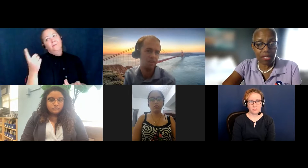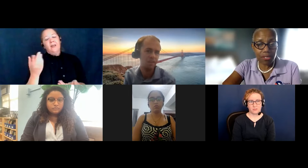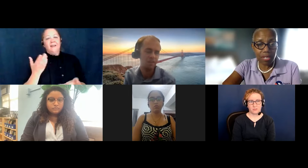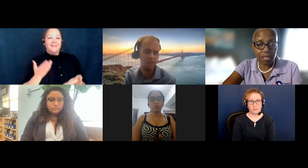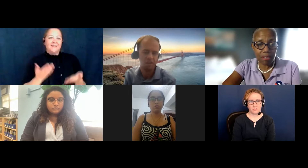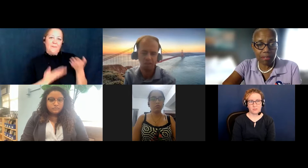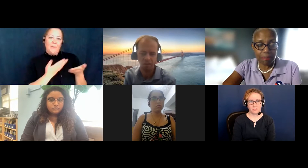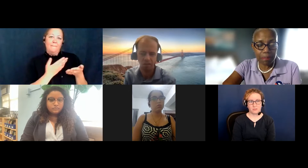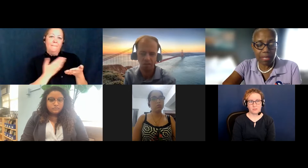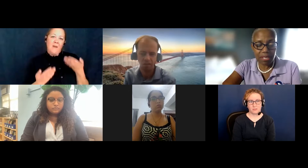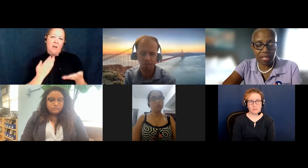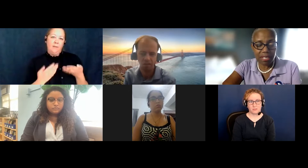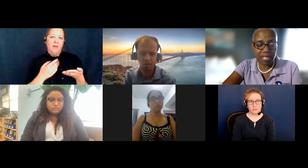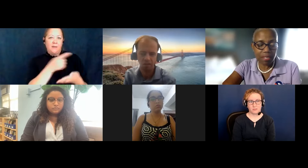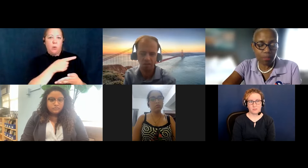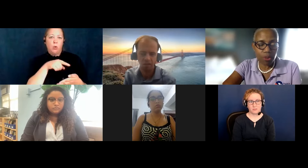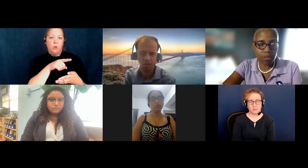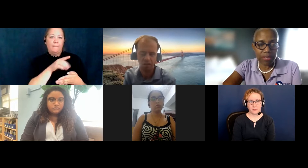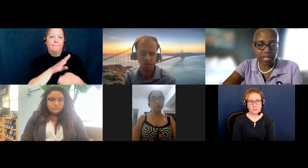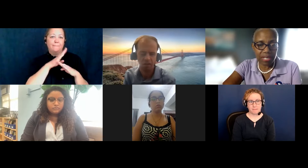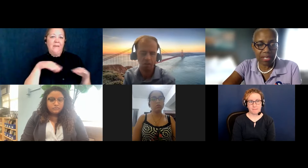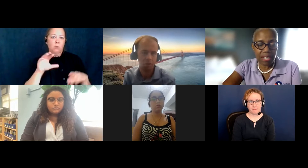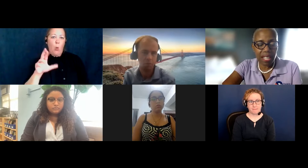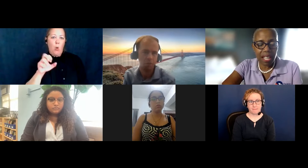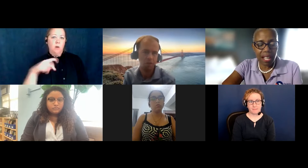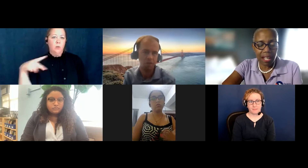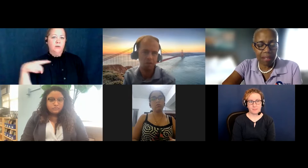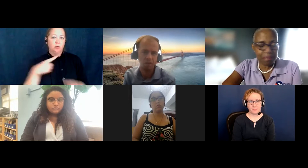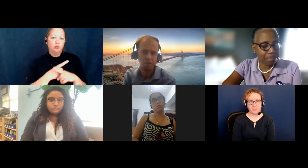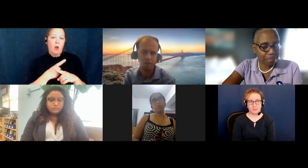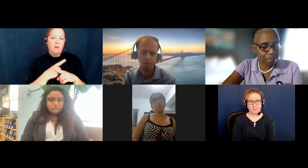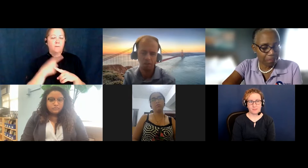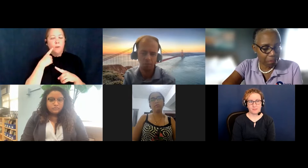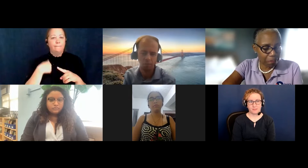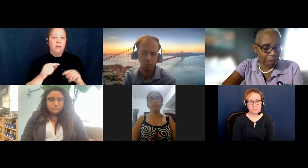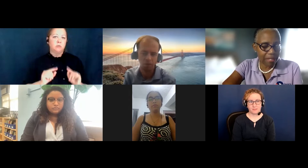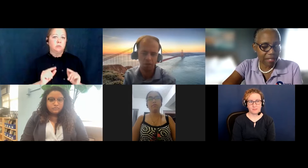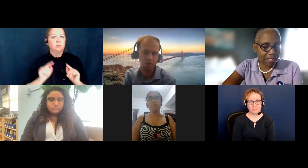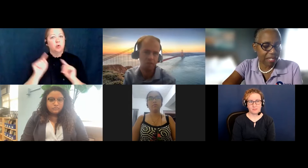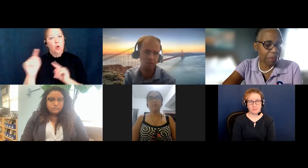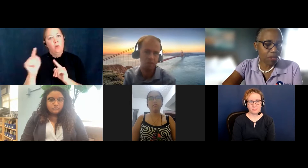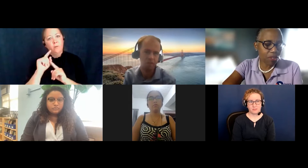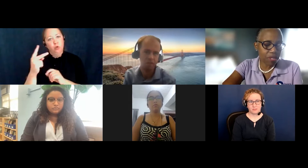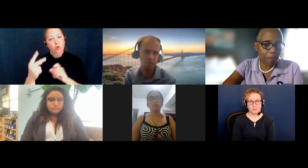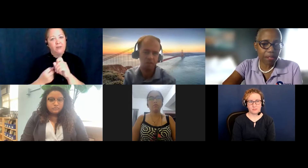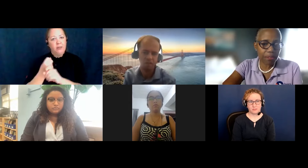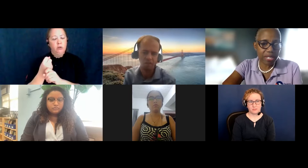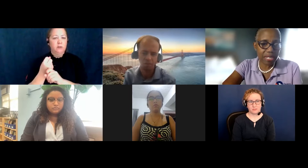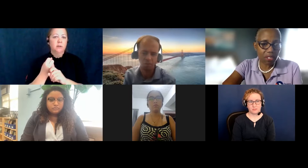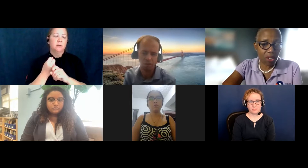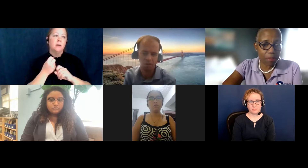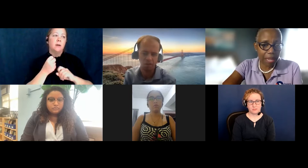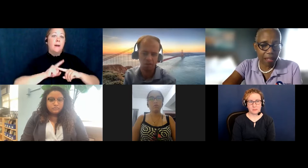two year position in a rural village. In Peace Corps Response, which I did not know about,